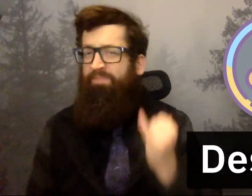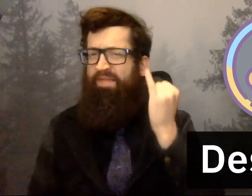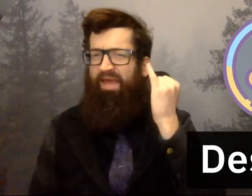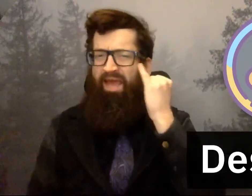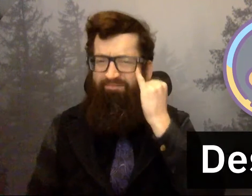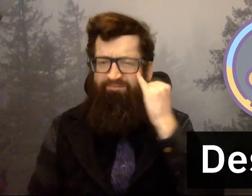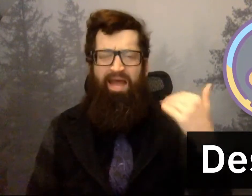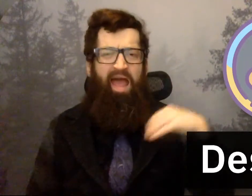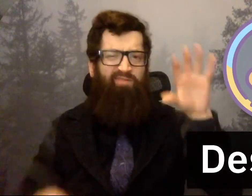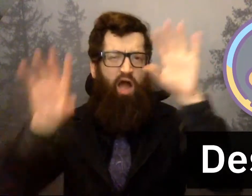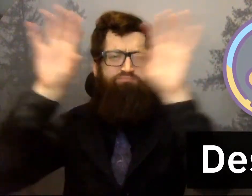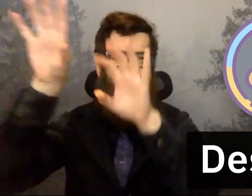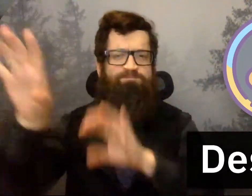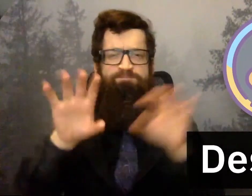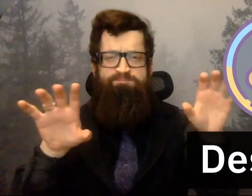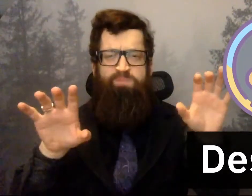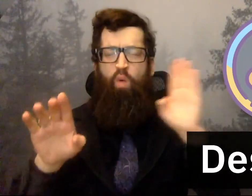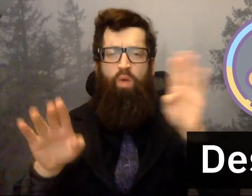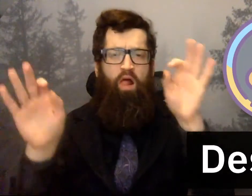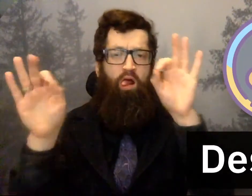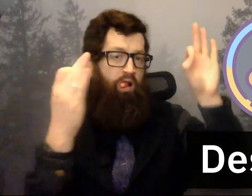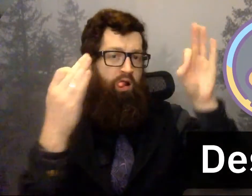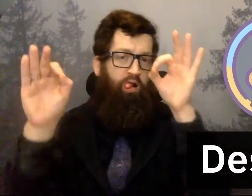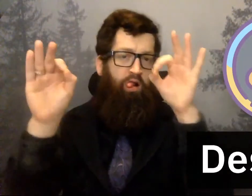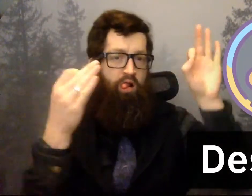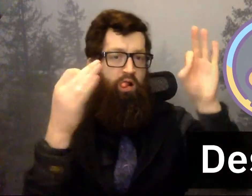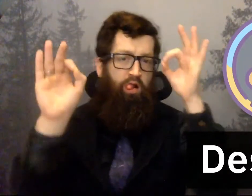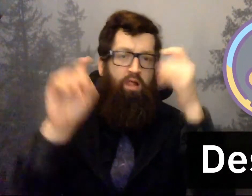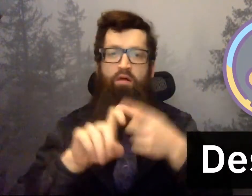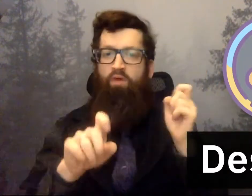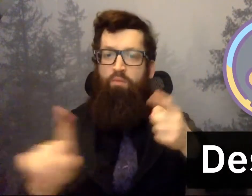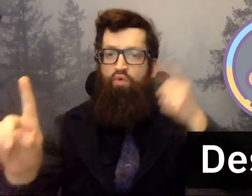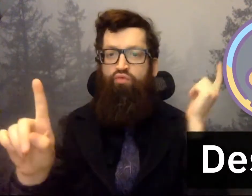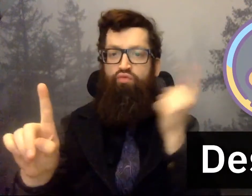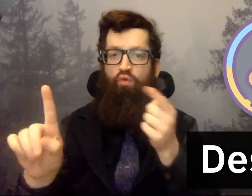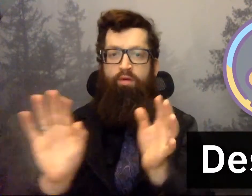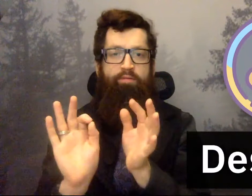If the screen is filled with multiple elements it becomes visually distracting for the learner,